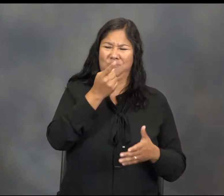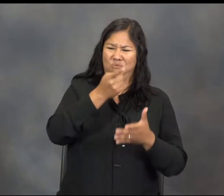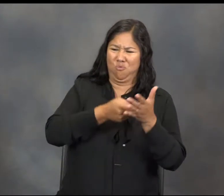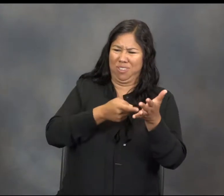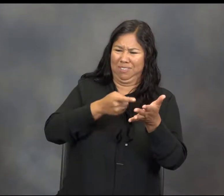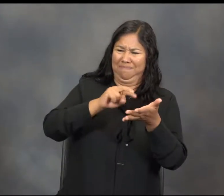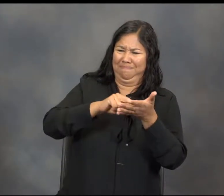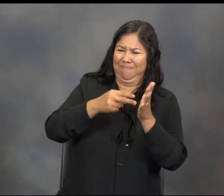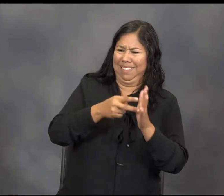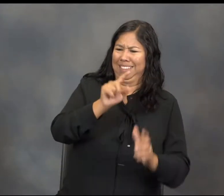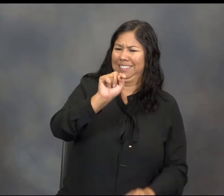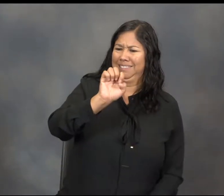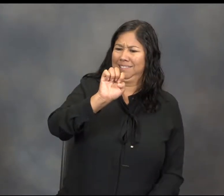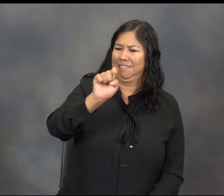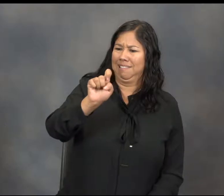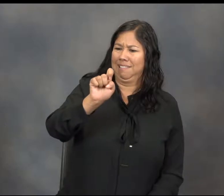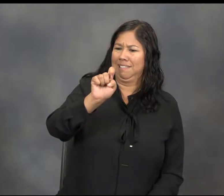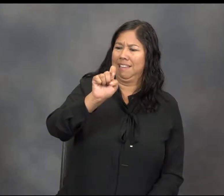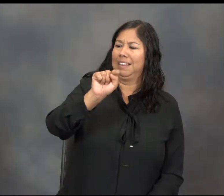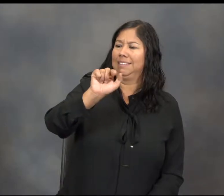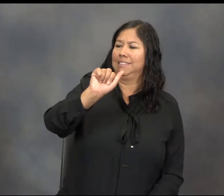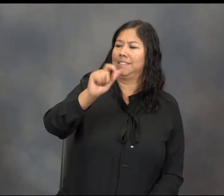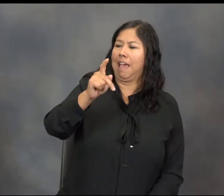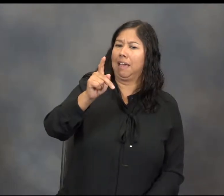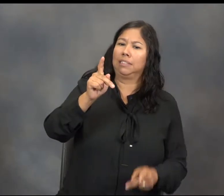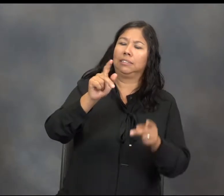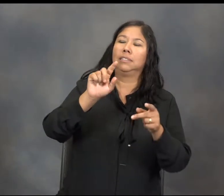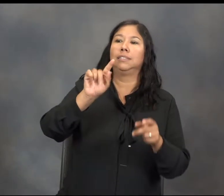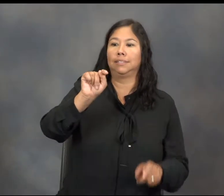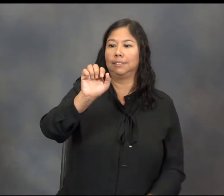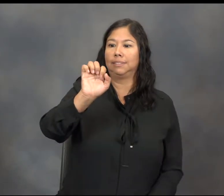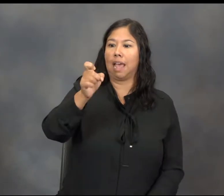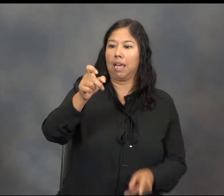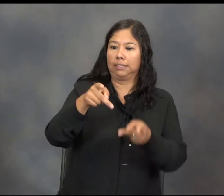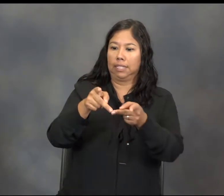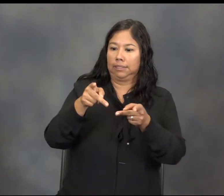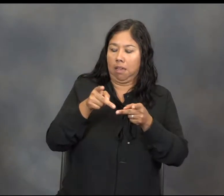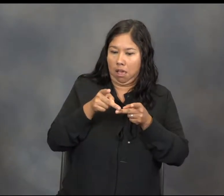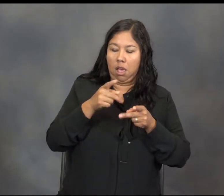Well, we are a IRS sponsored program